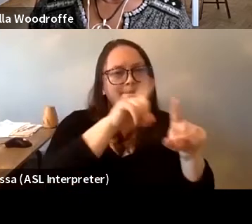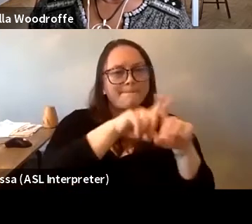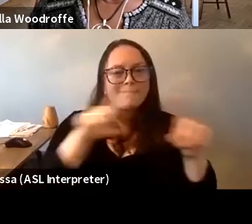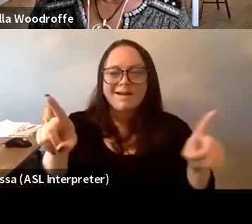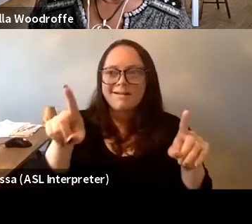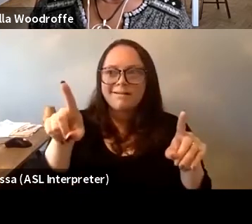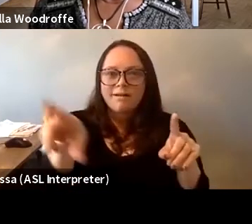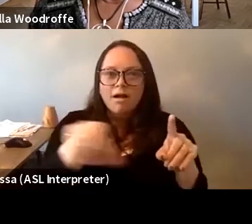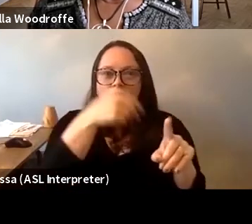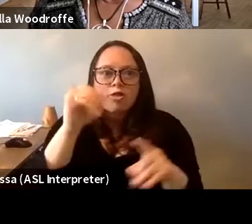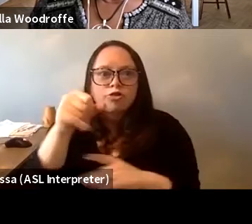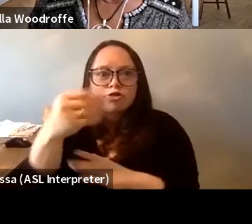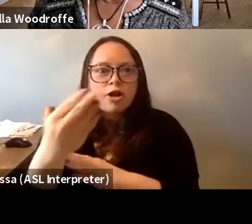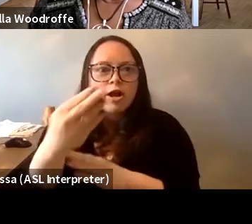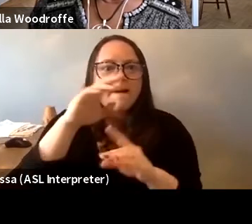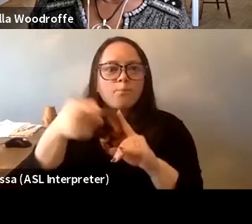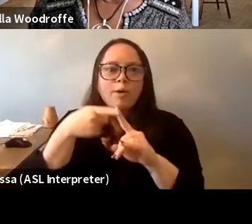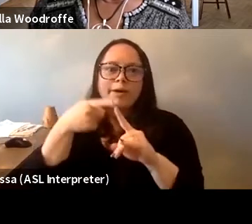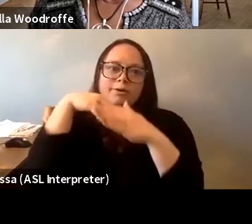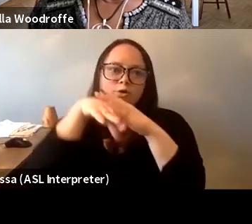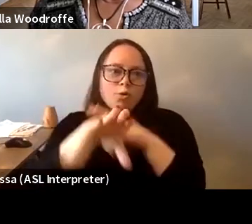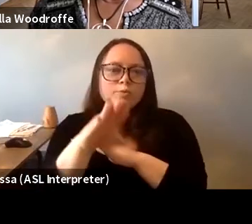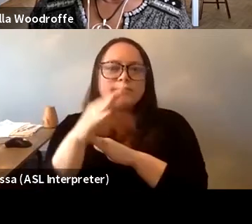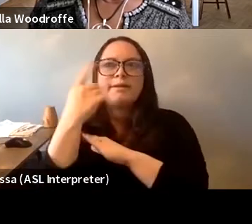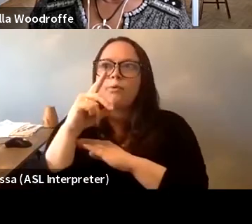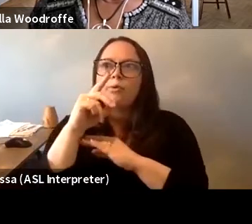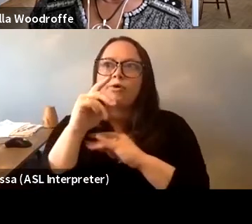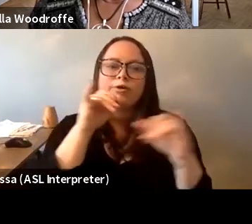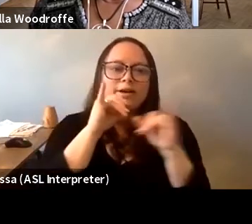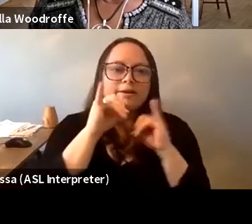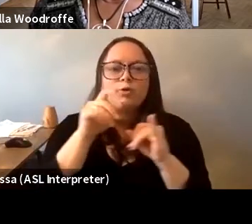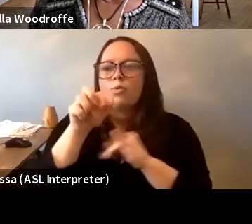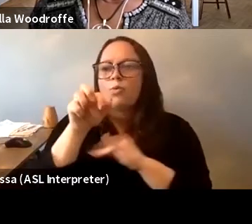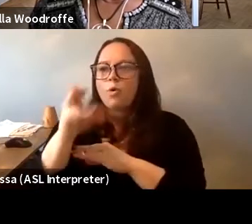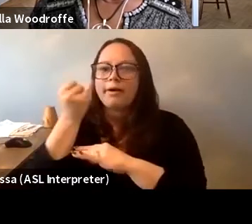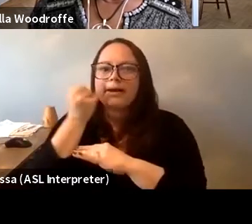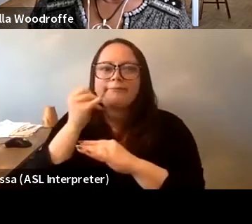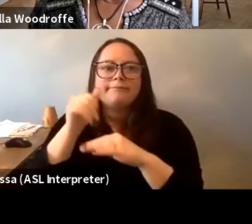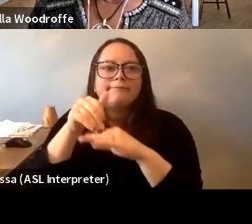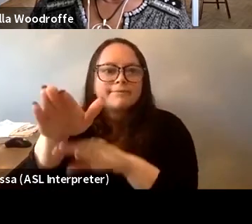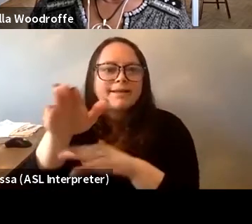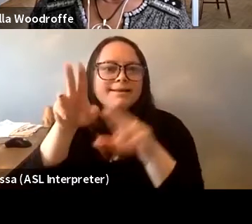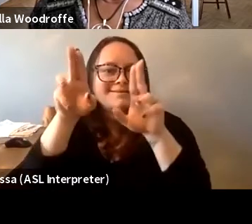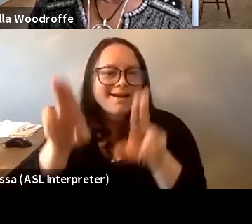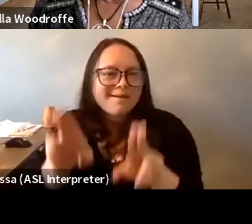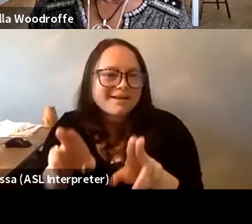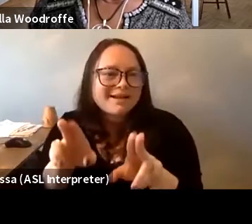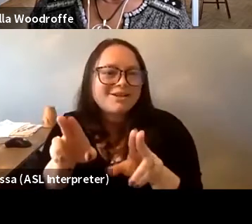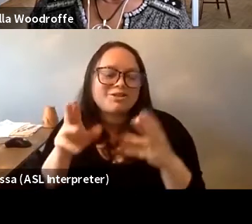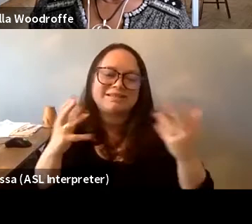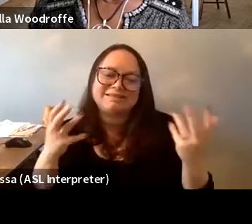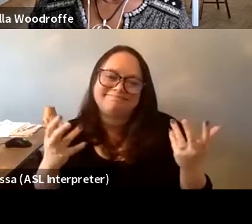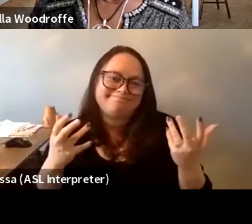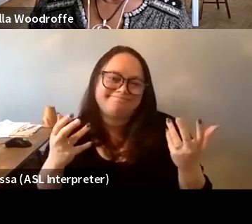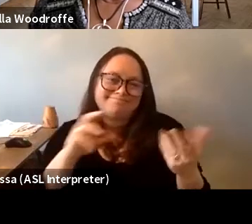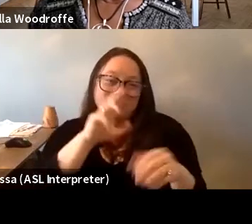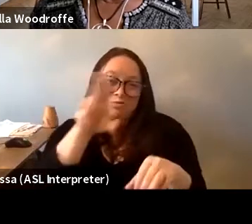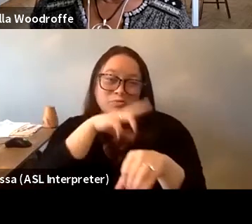nothing comes of it, they don't look at it yet. Probably he would be one of the best employees, they would have doing